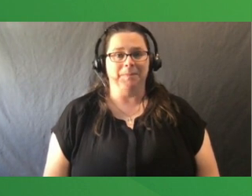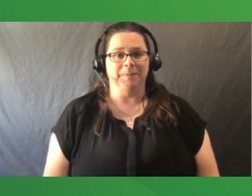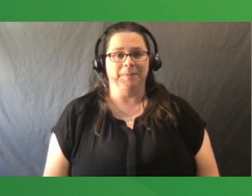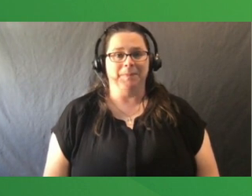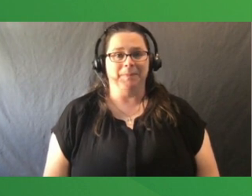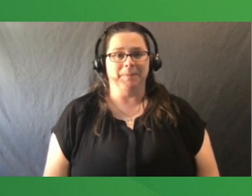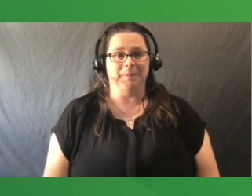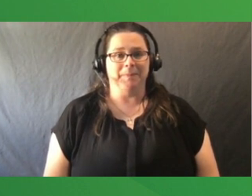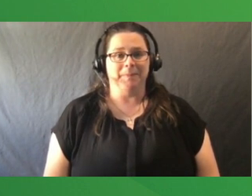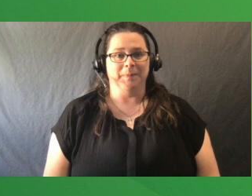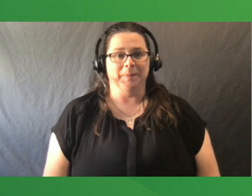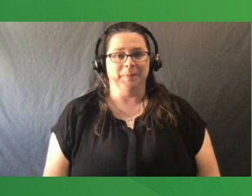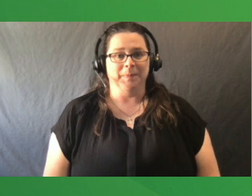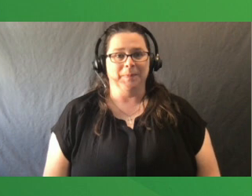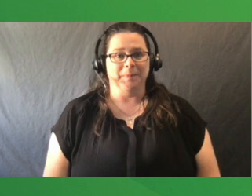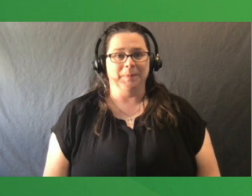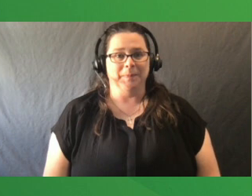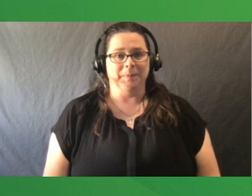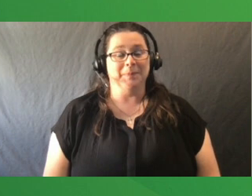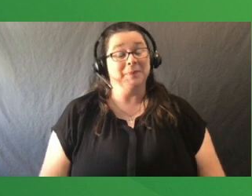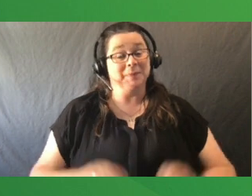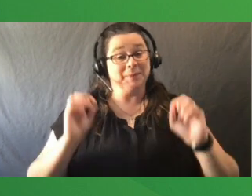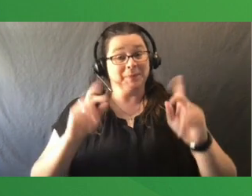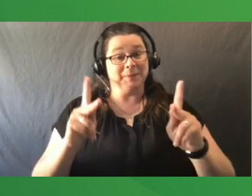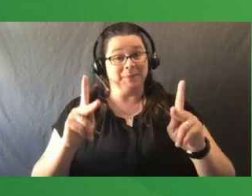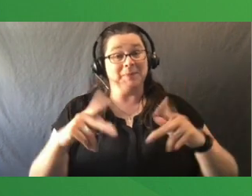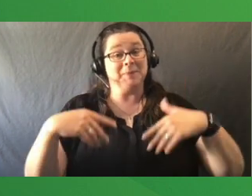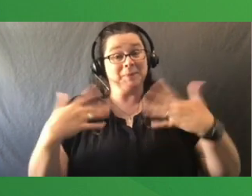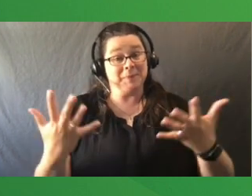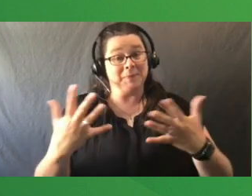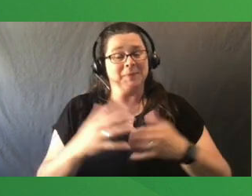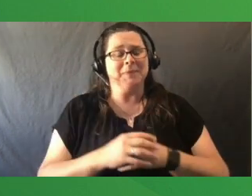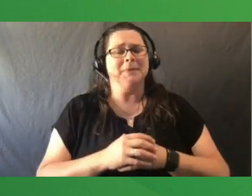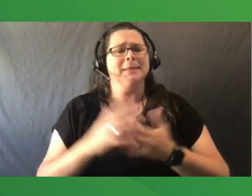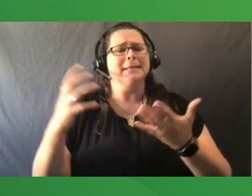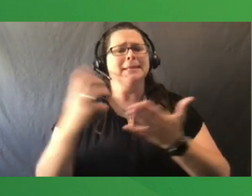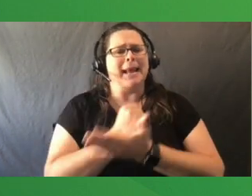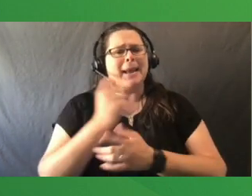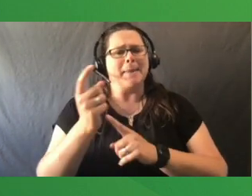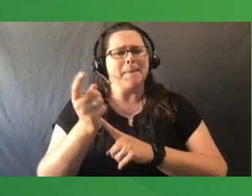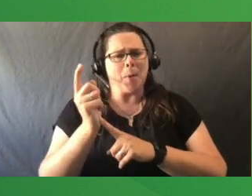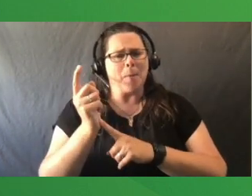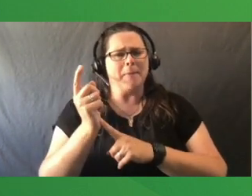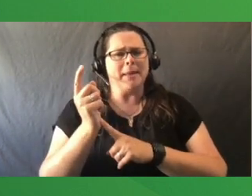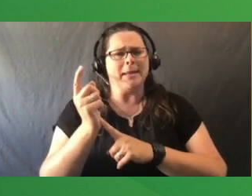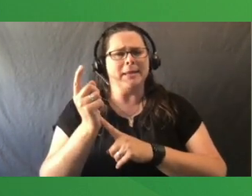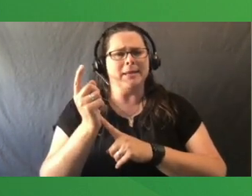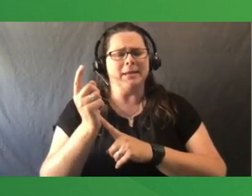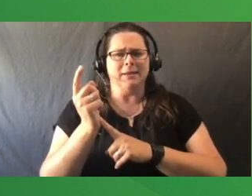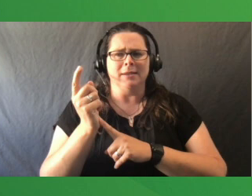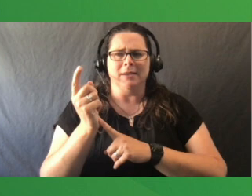OK, so take a moment and just read these stats.